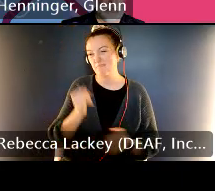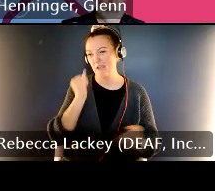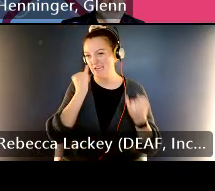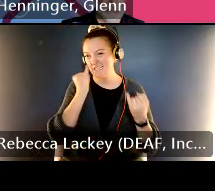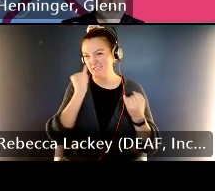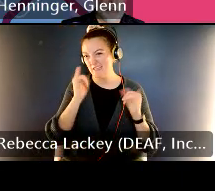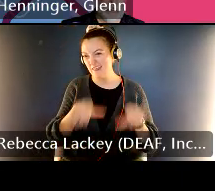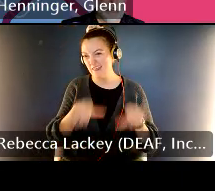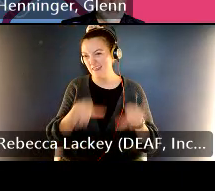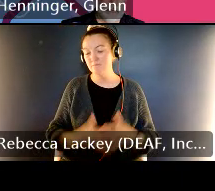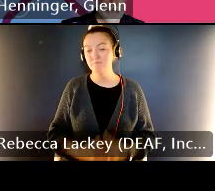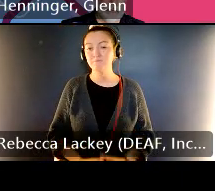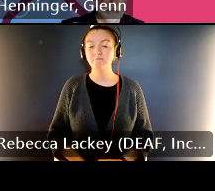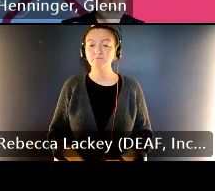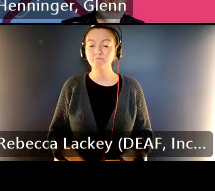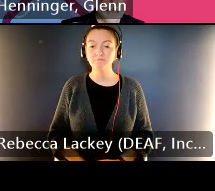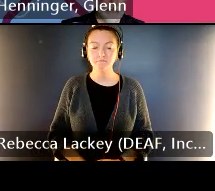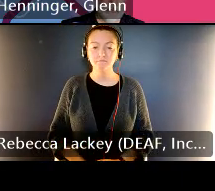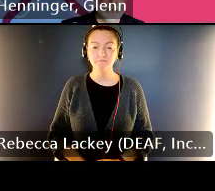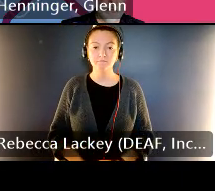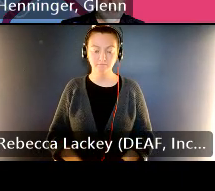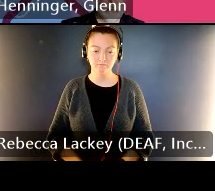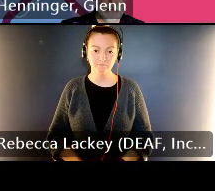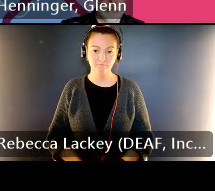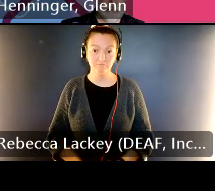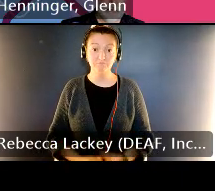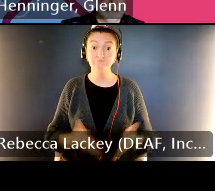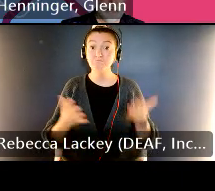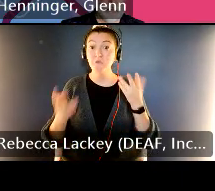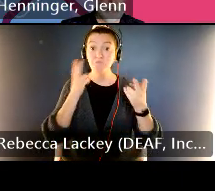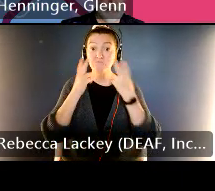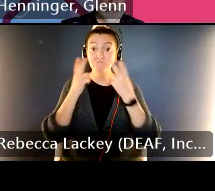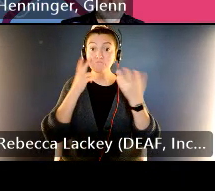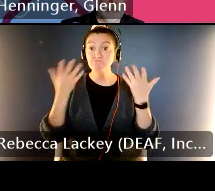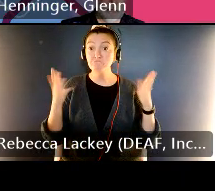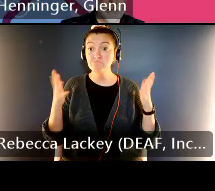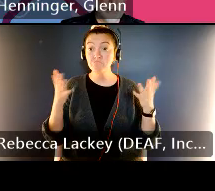And maybe you've seen these before, maybe you've driven over these.